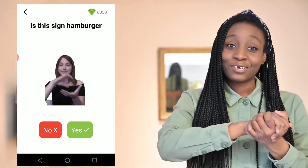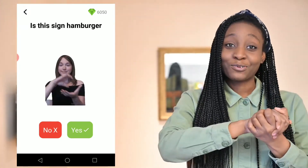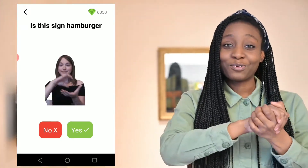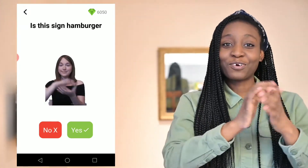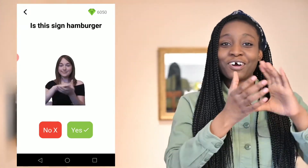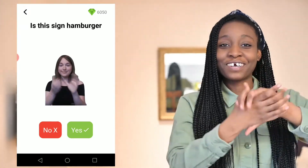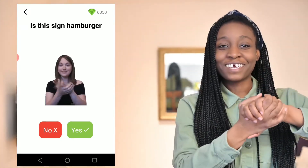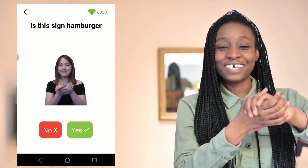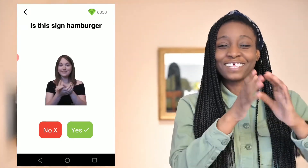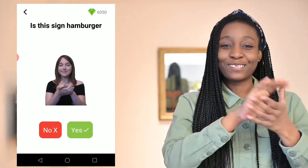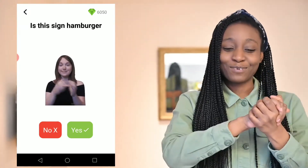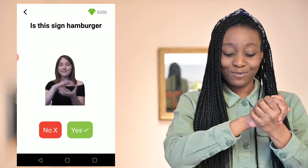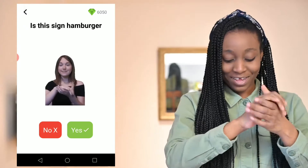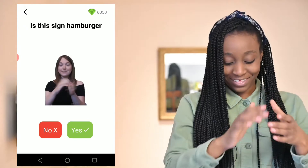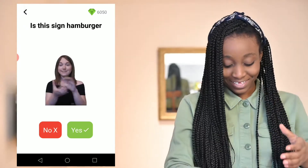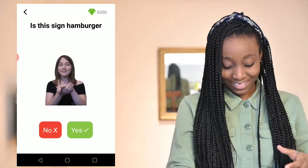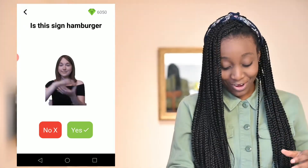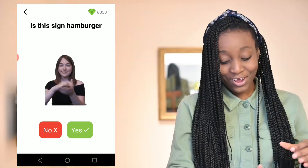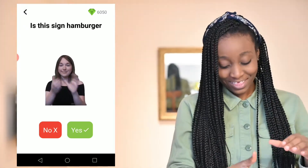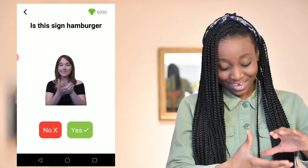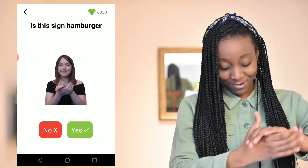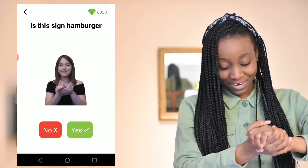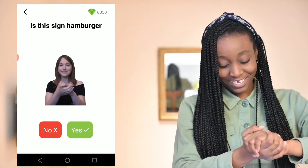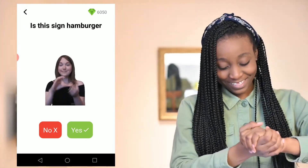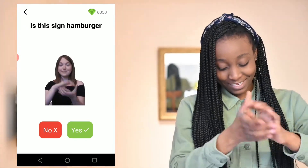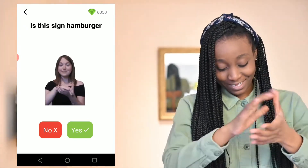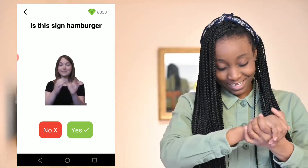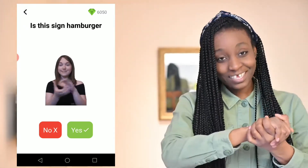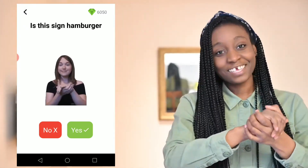could be wrong, it's been a while. Oh I think I'm correct.